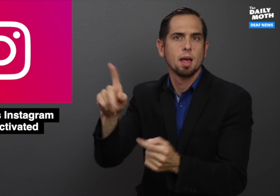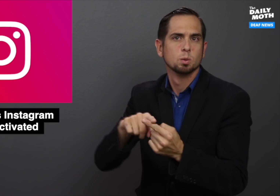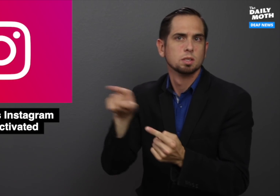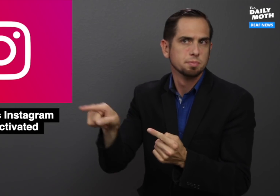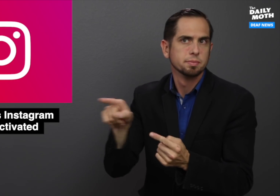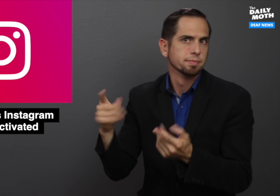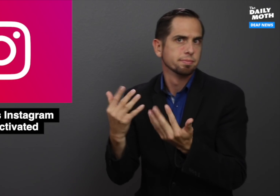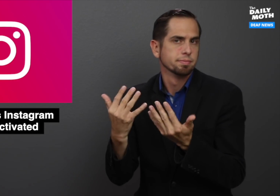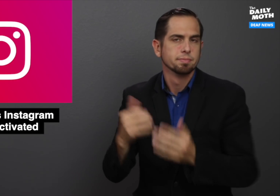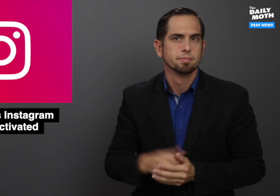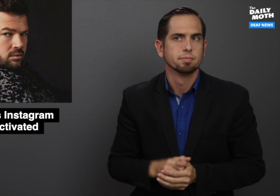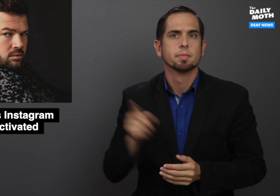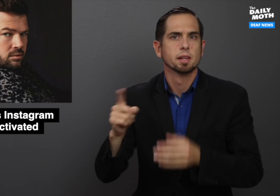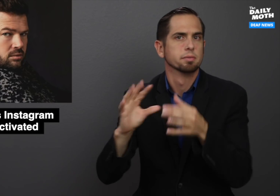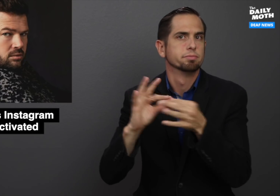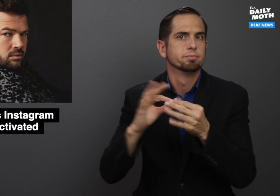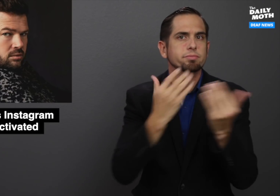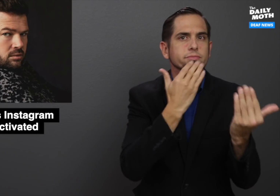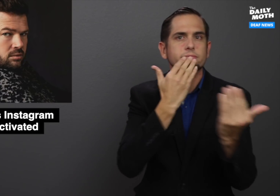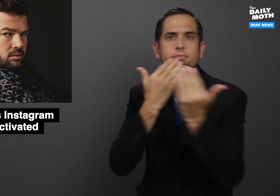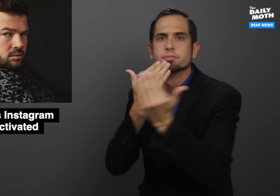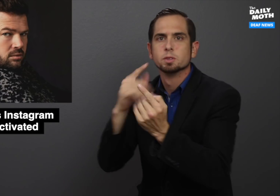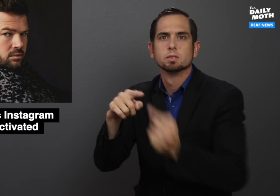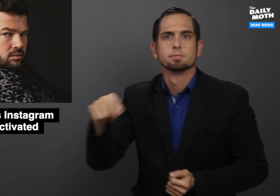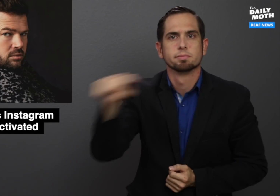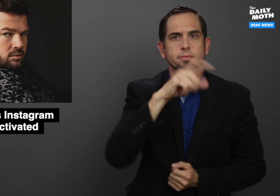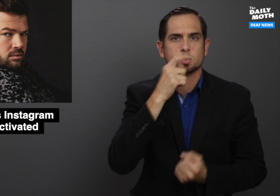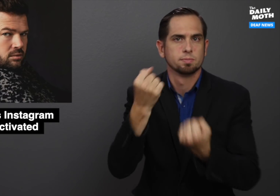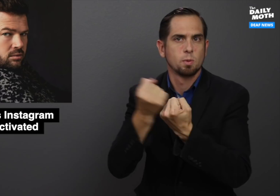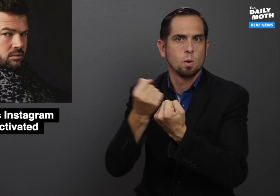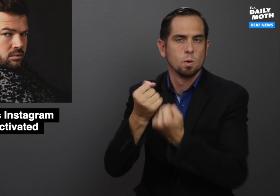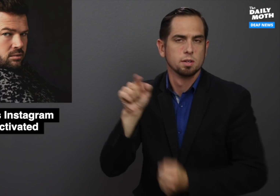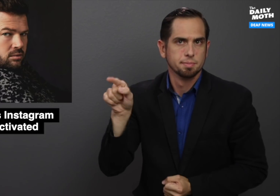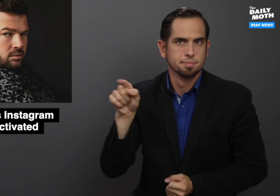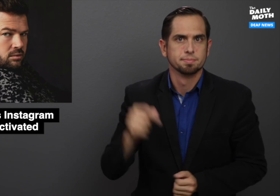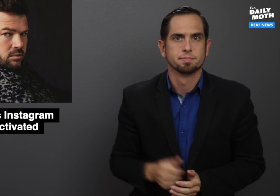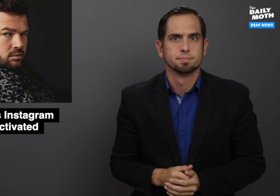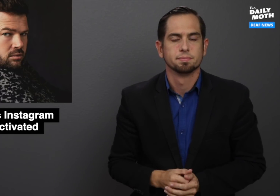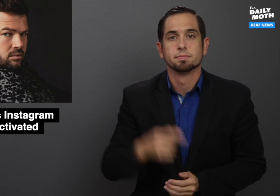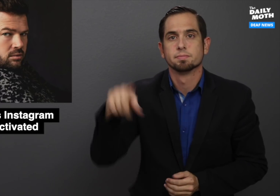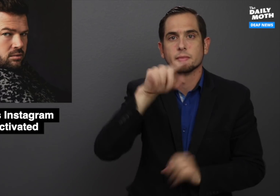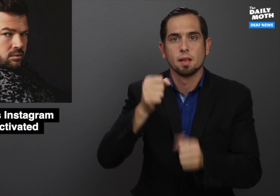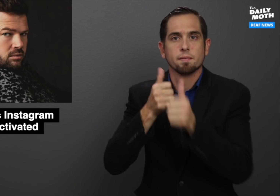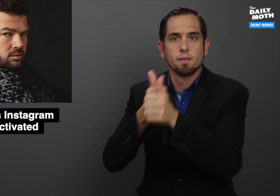You can follow Tullier on Twitter @tatephoto for updates.